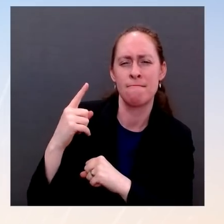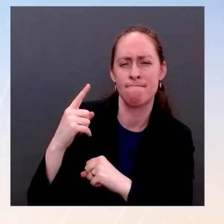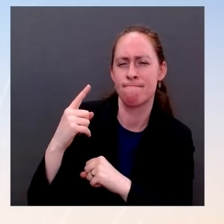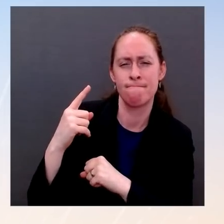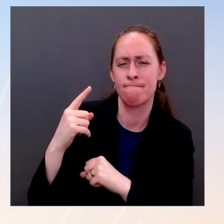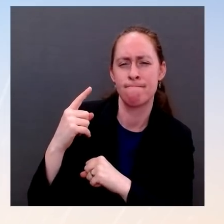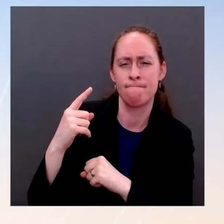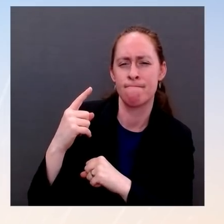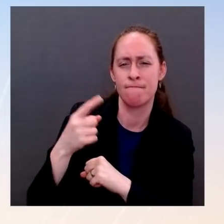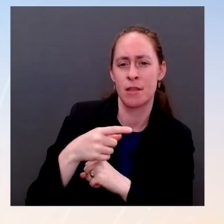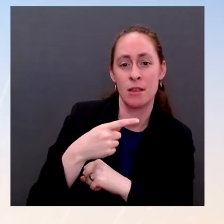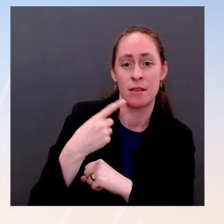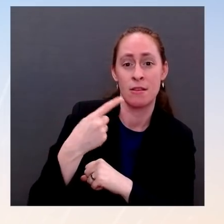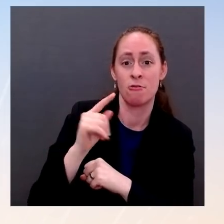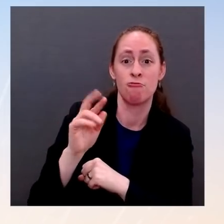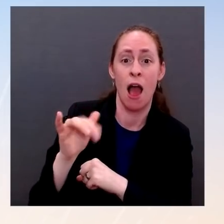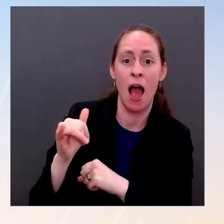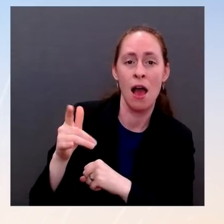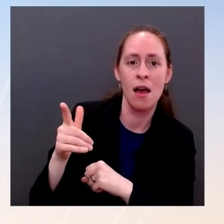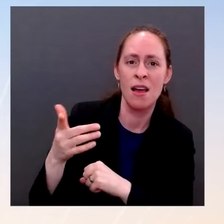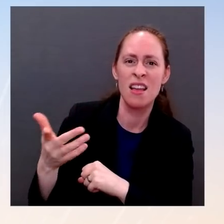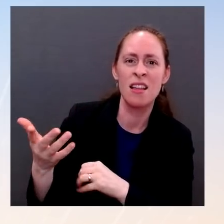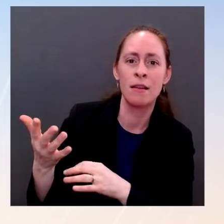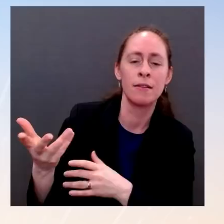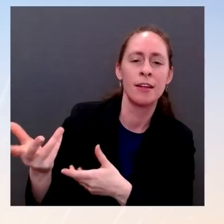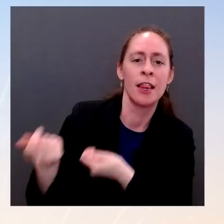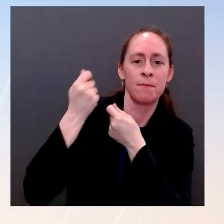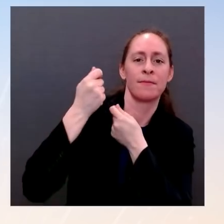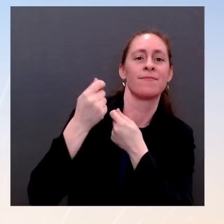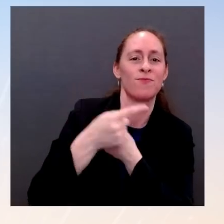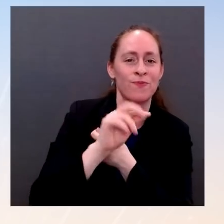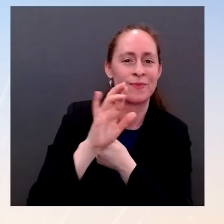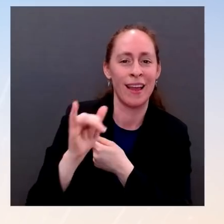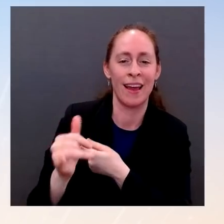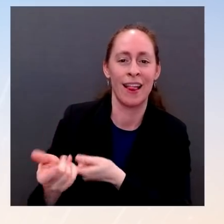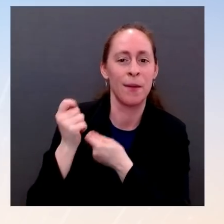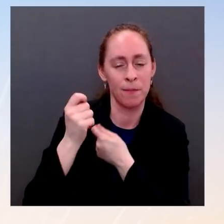certainly, in a range of ways. The Press: Okay. And let me just, if I could, go back to the meeting